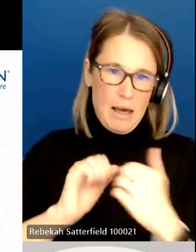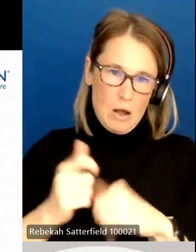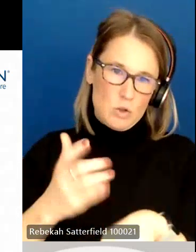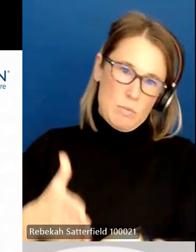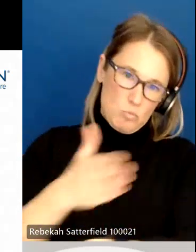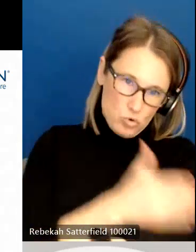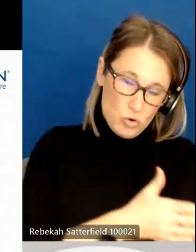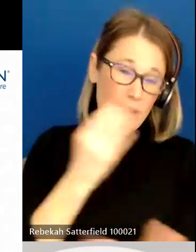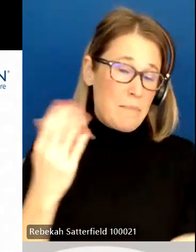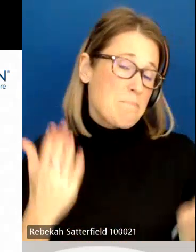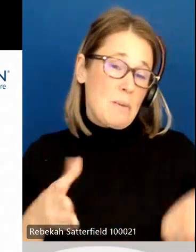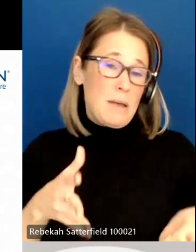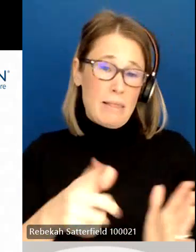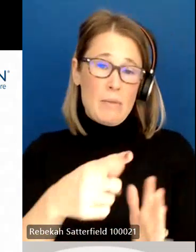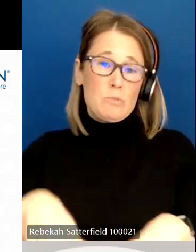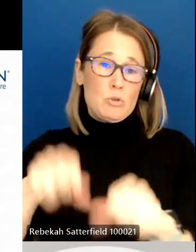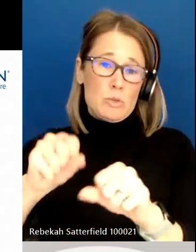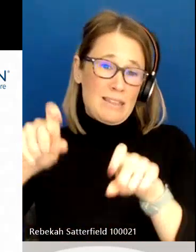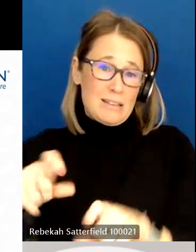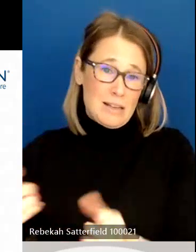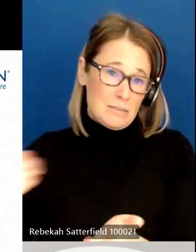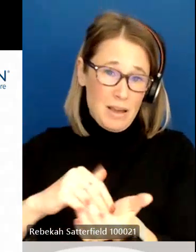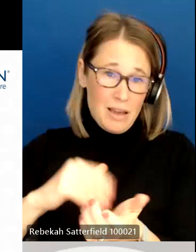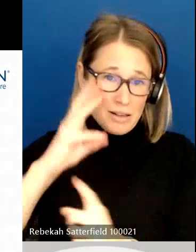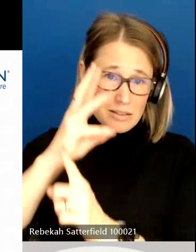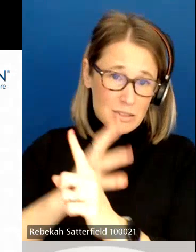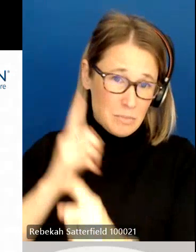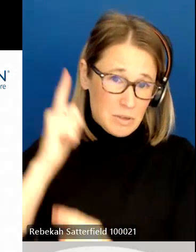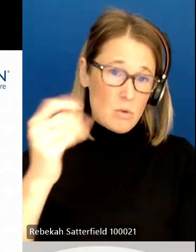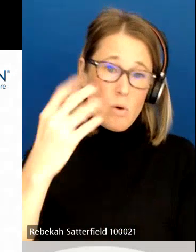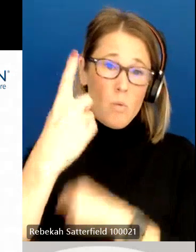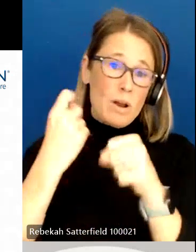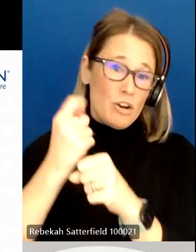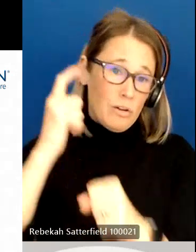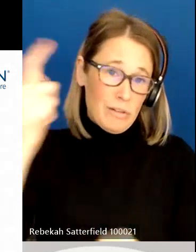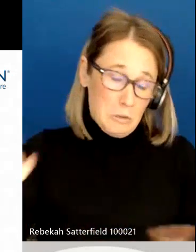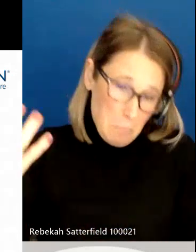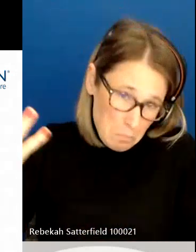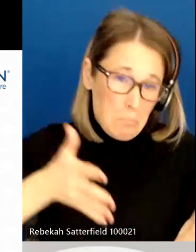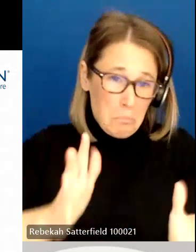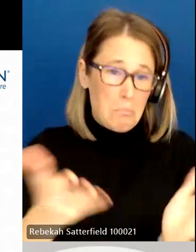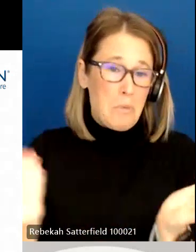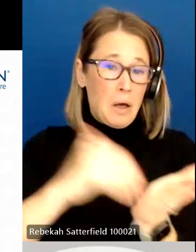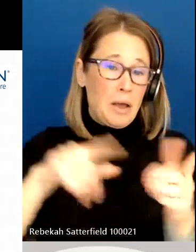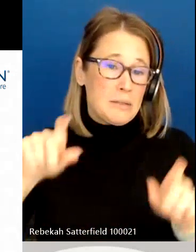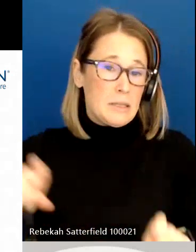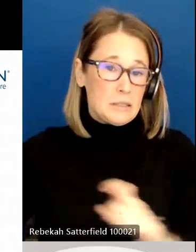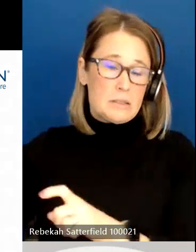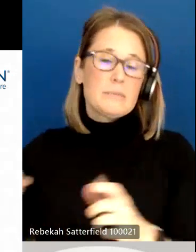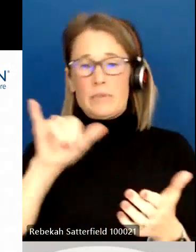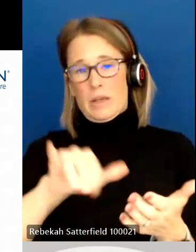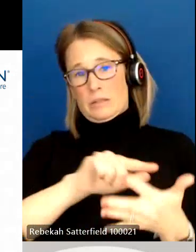allow them to retake the assessments six months to a year after um so this is what I would recommend